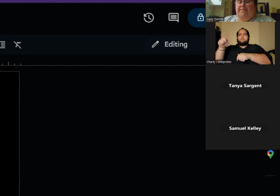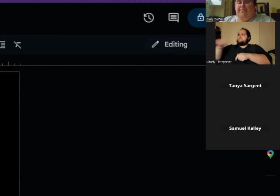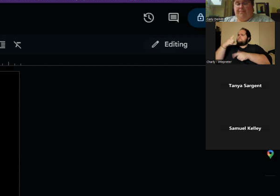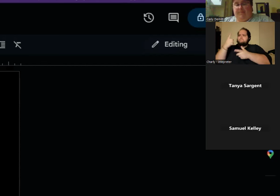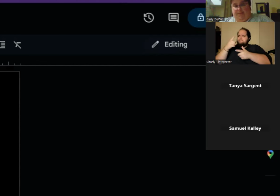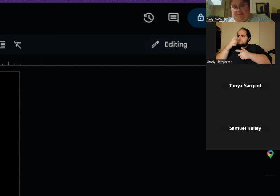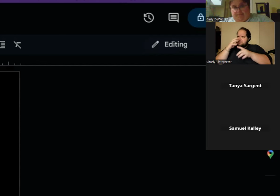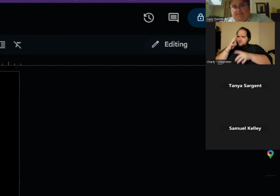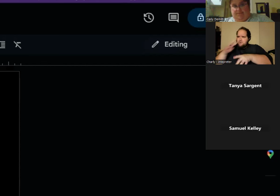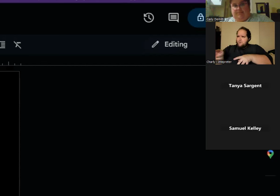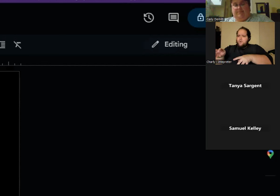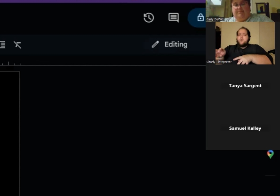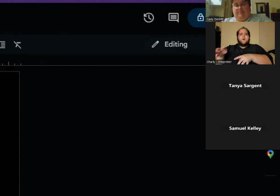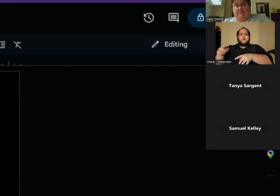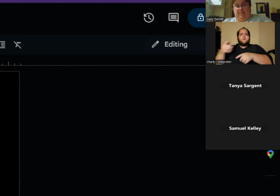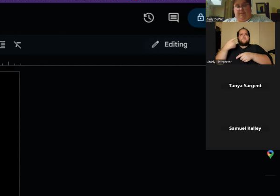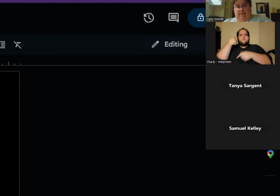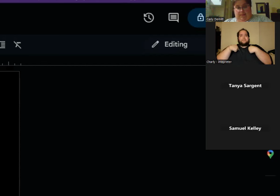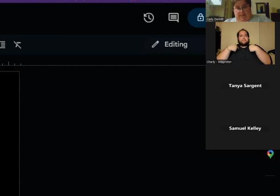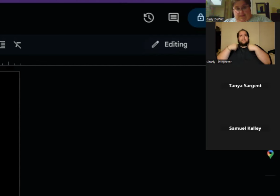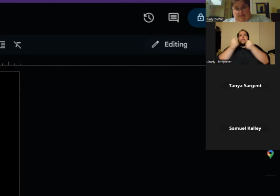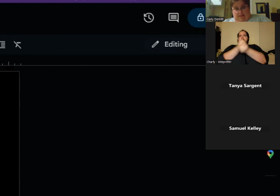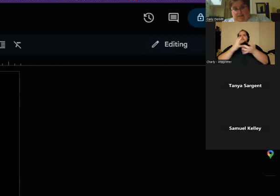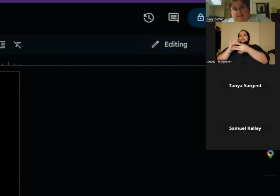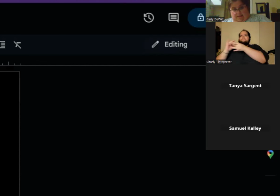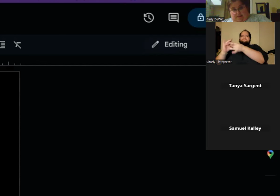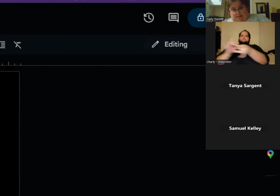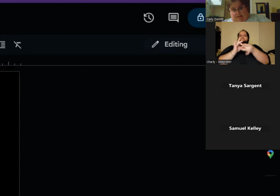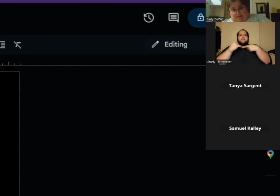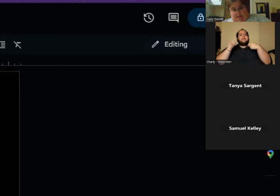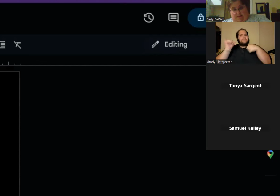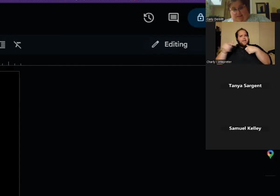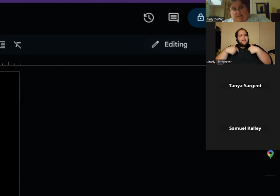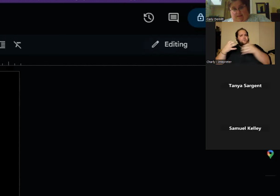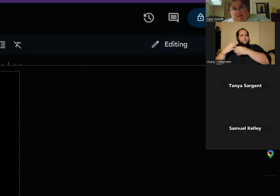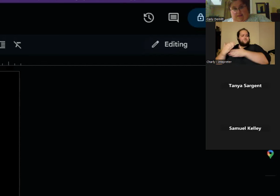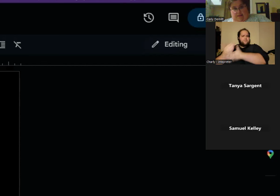I aim to share that with the world. I always look to give people opportunities